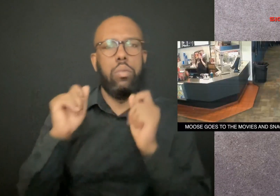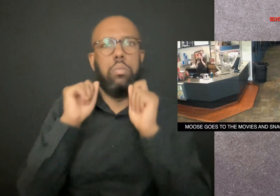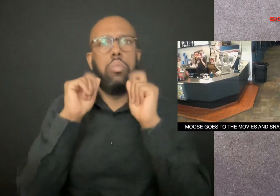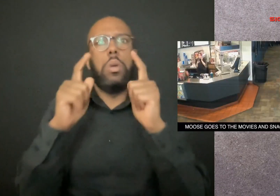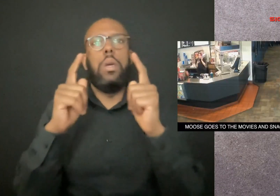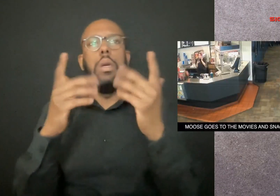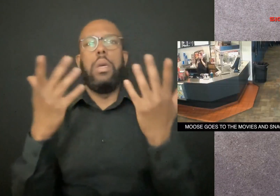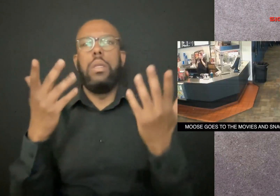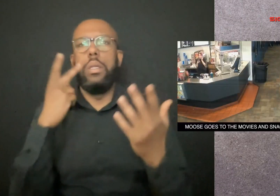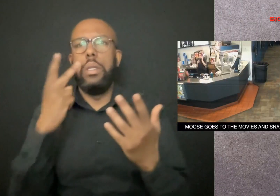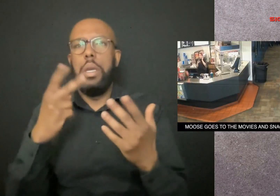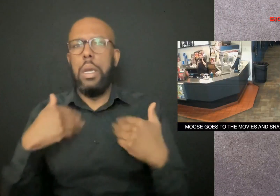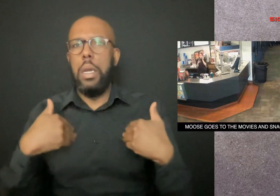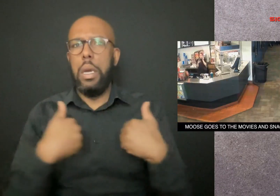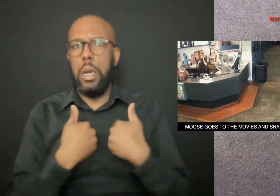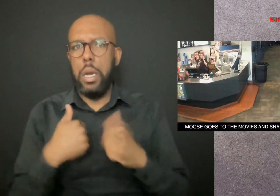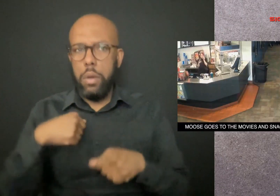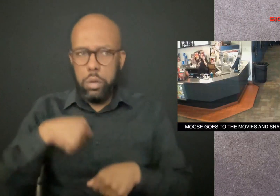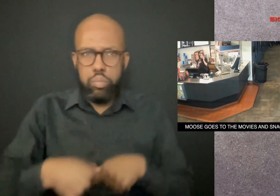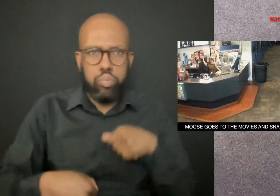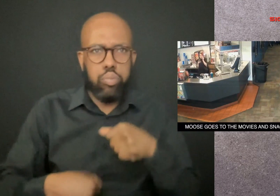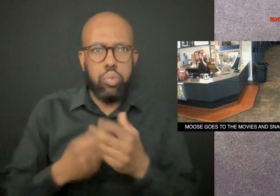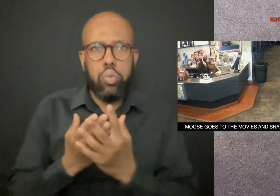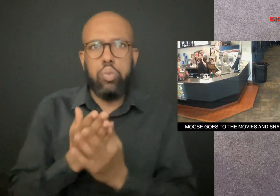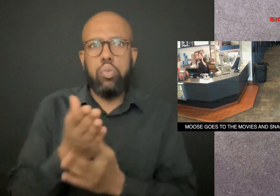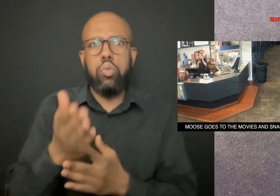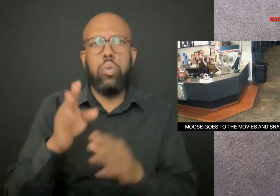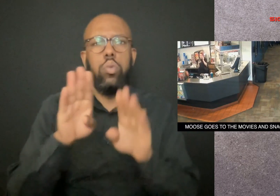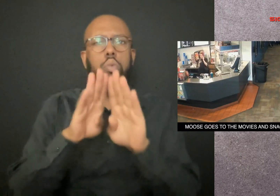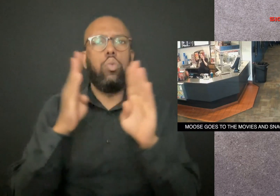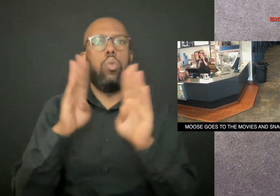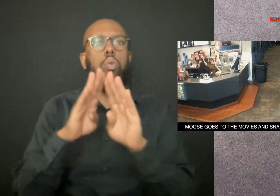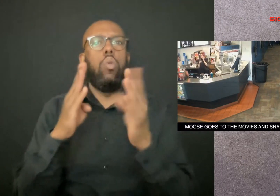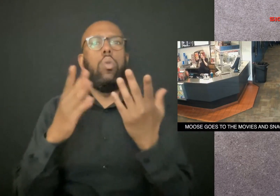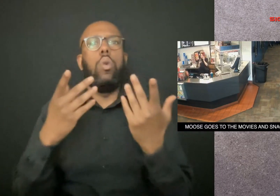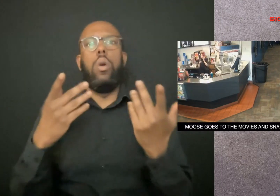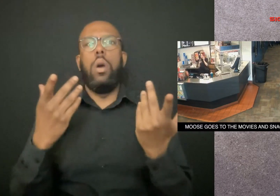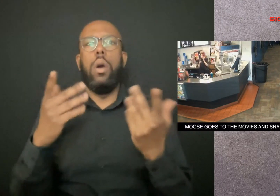workers at the cinema in Kenai were surprised to see the animal walk right through the door